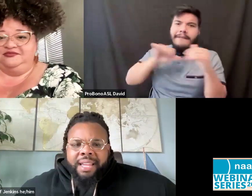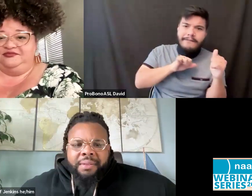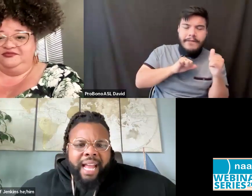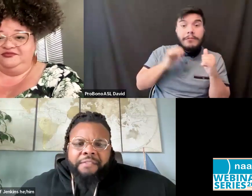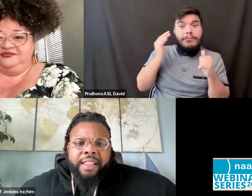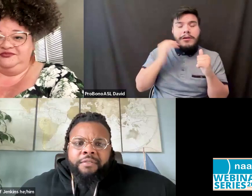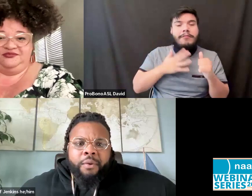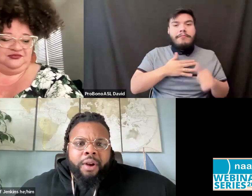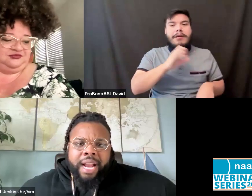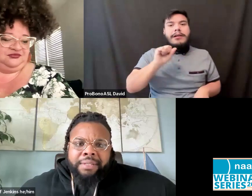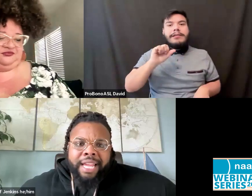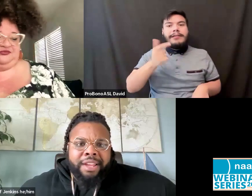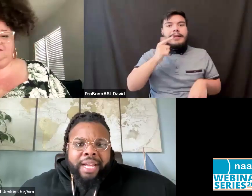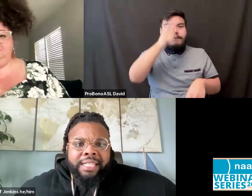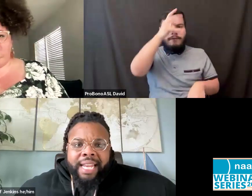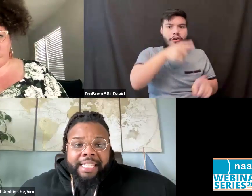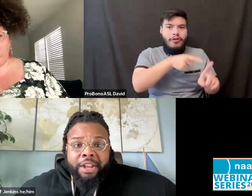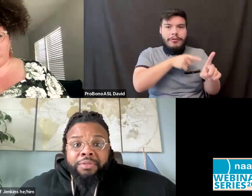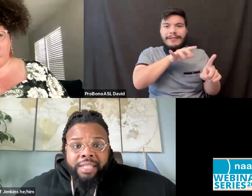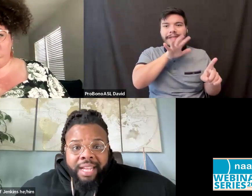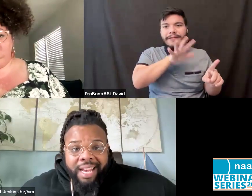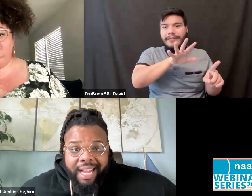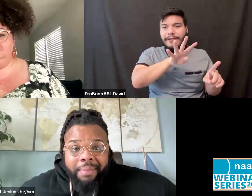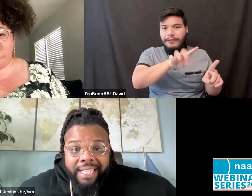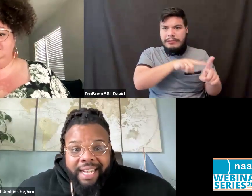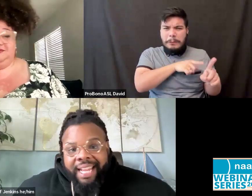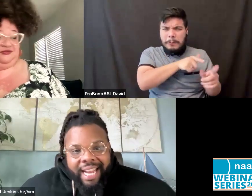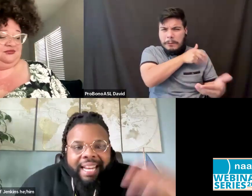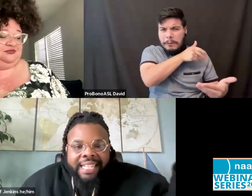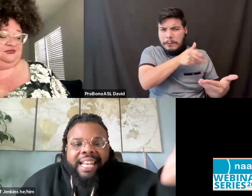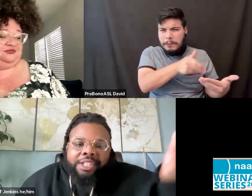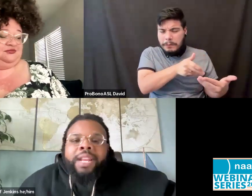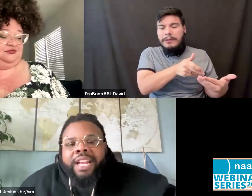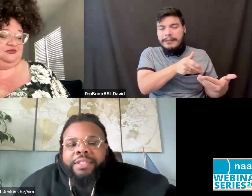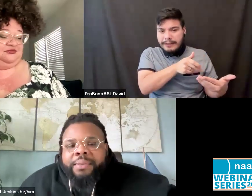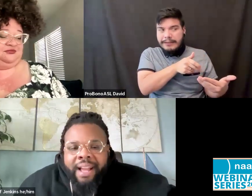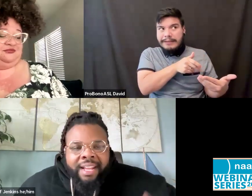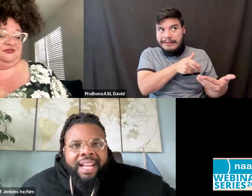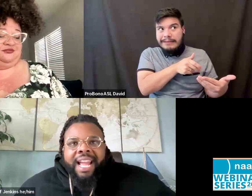He was like 54 and I was like, Know that's as close. I don't catch it. Like back that's like 20 years for now.